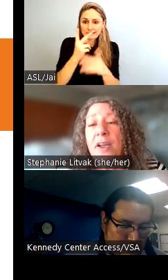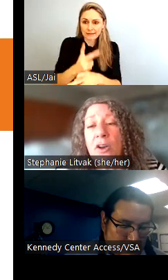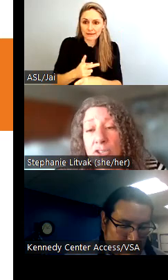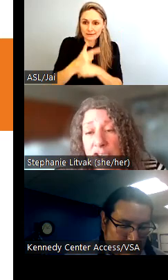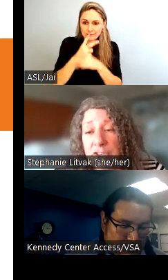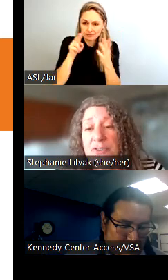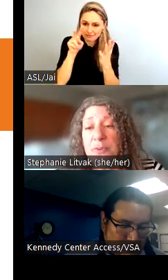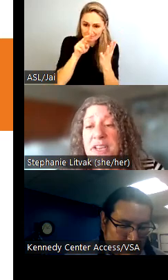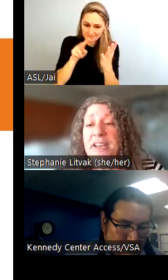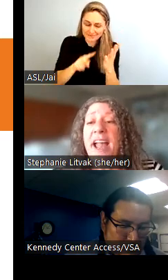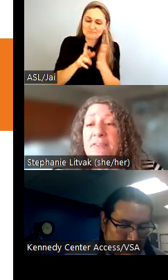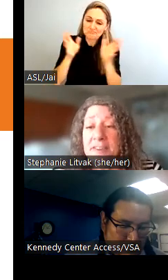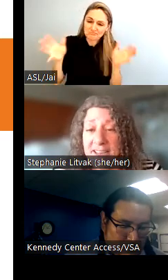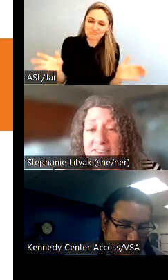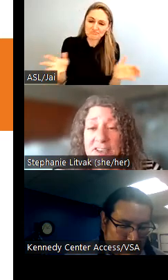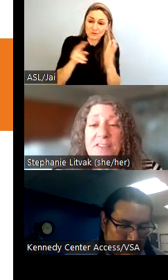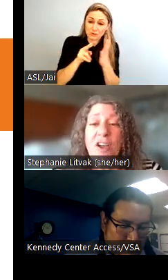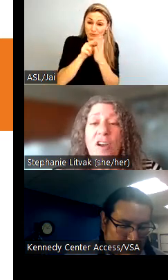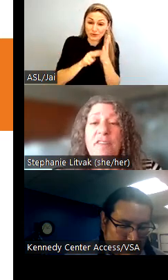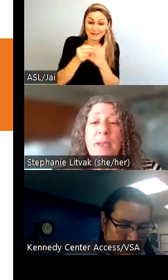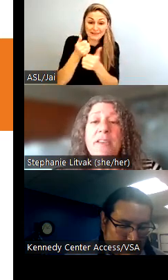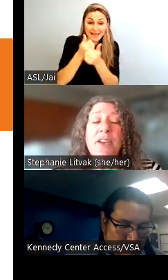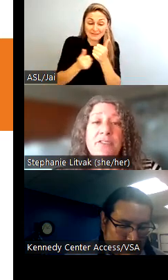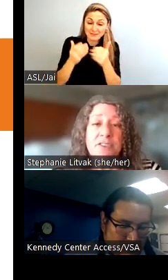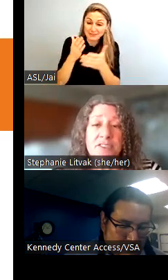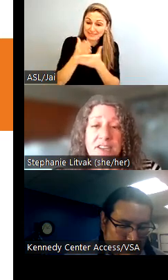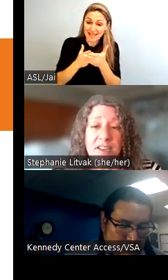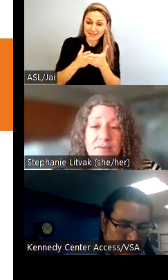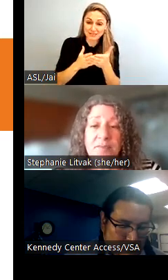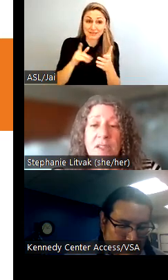I urge you to read every section of the RFP you are interested in.